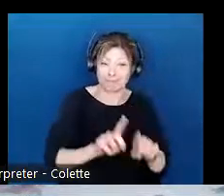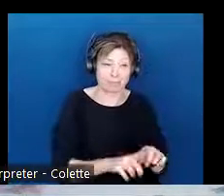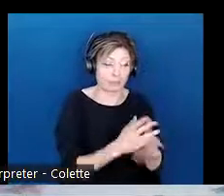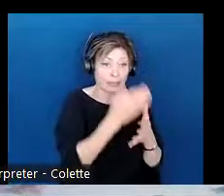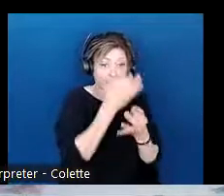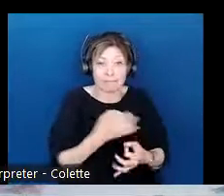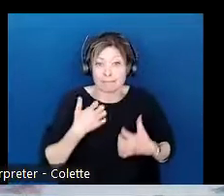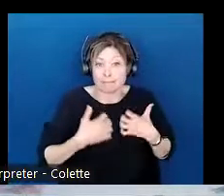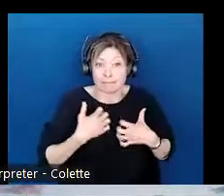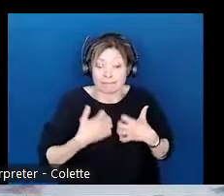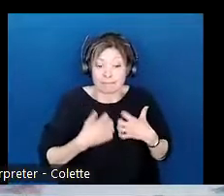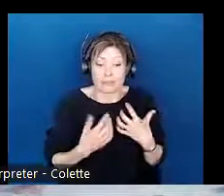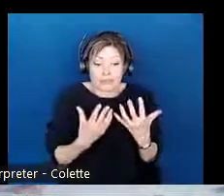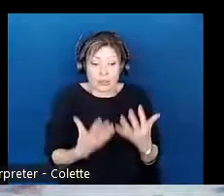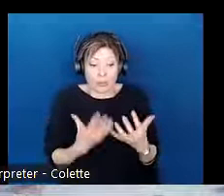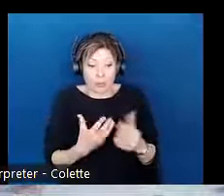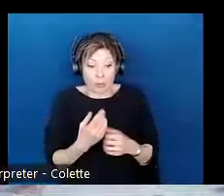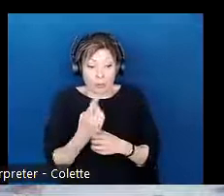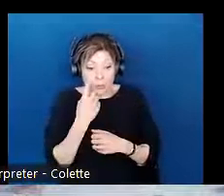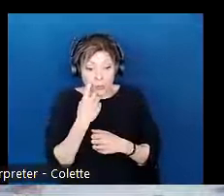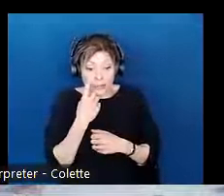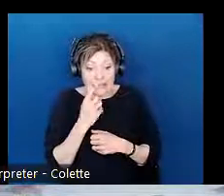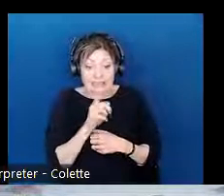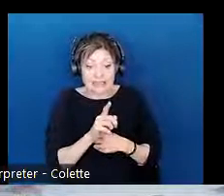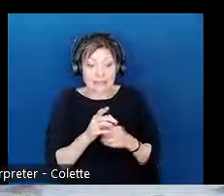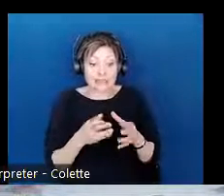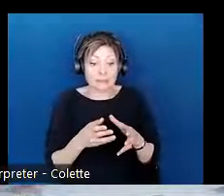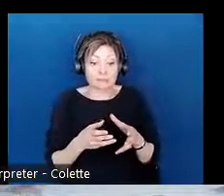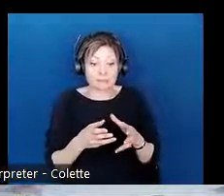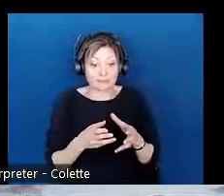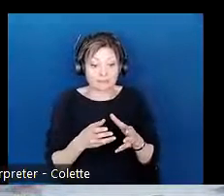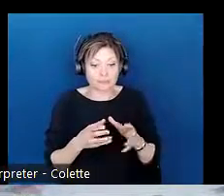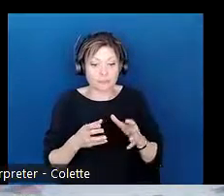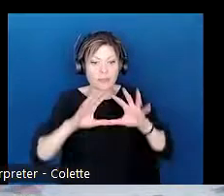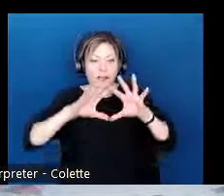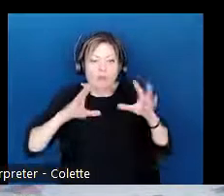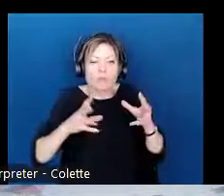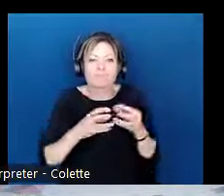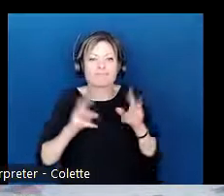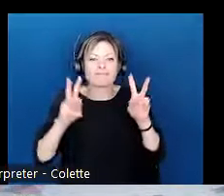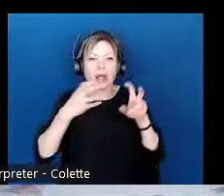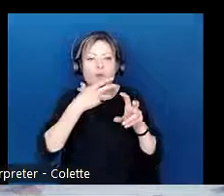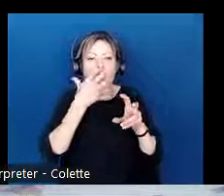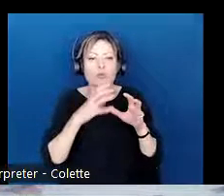the moment is actually the fruiting body. So fungi actually have a great underground Network